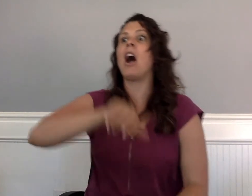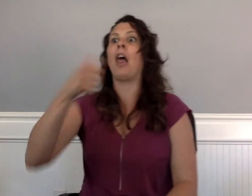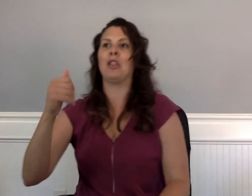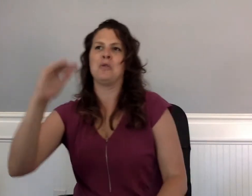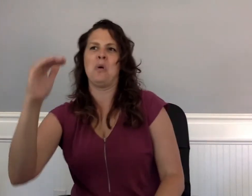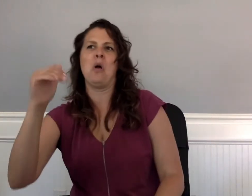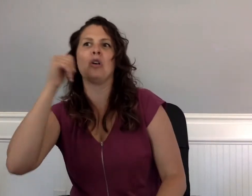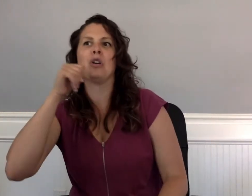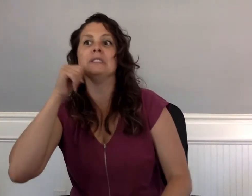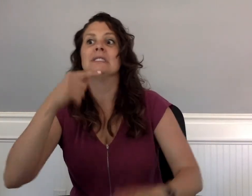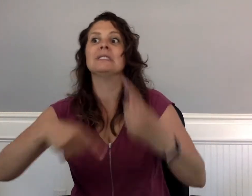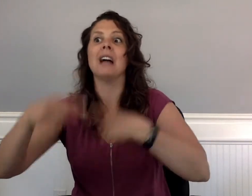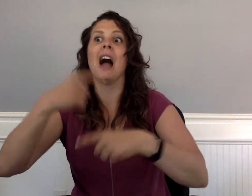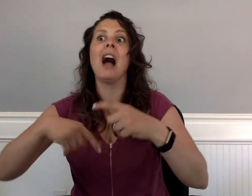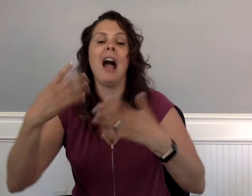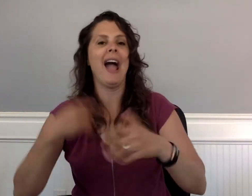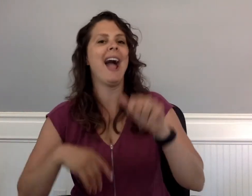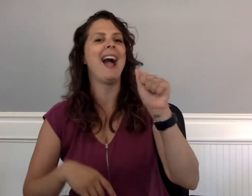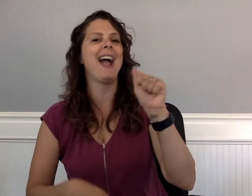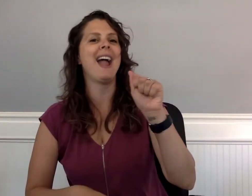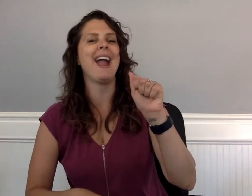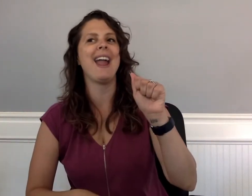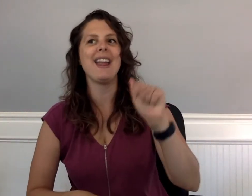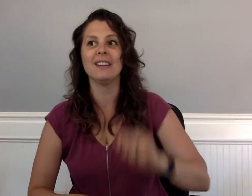The older girl was making the letter A.